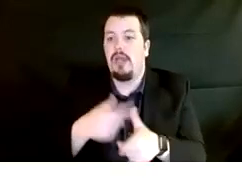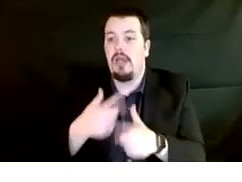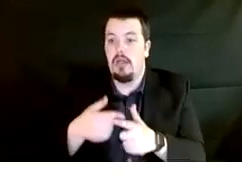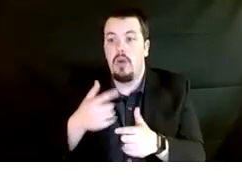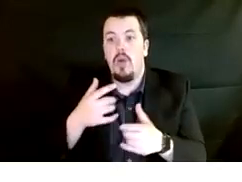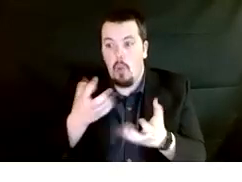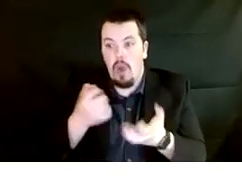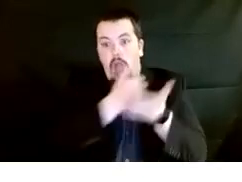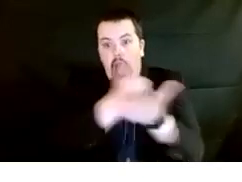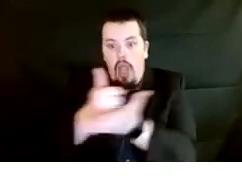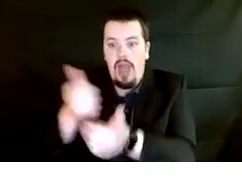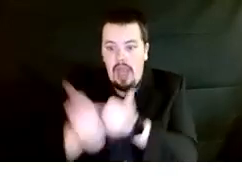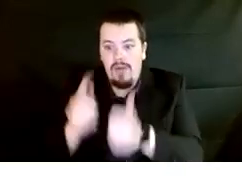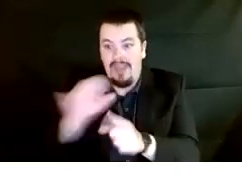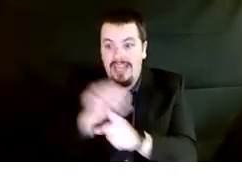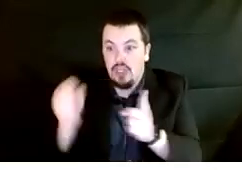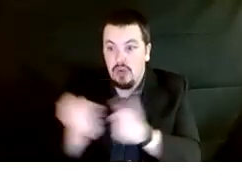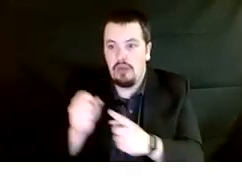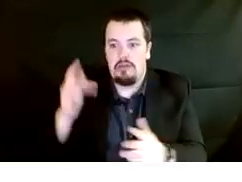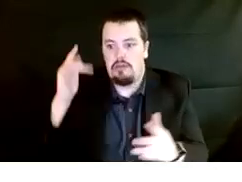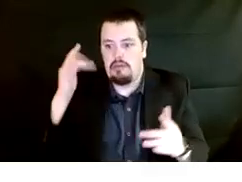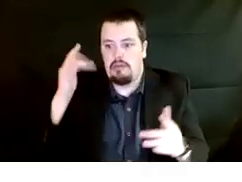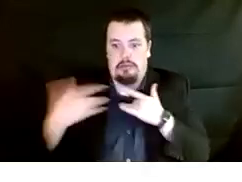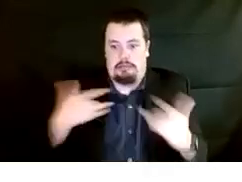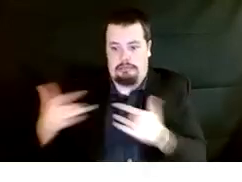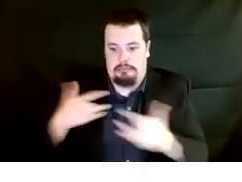everybody in that situation we were really worried that we would get so many calls we